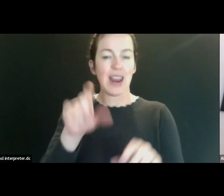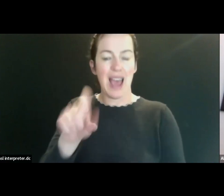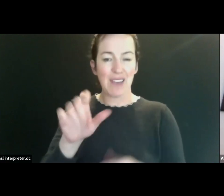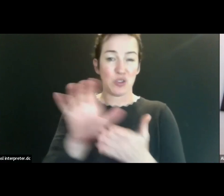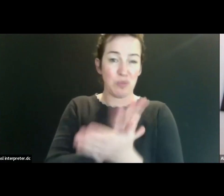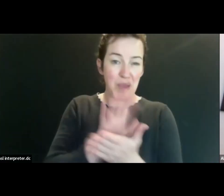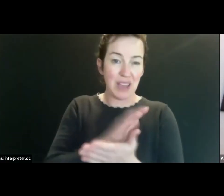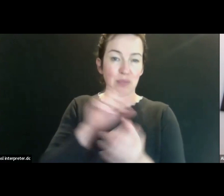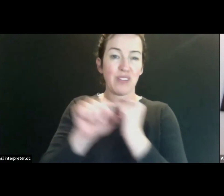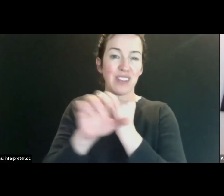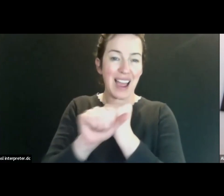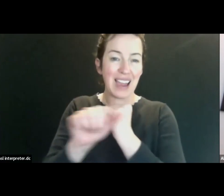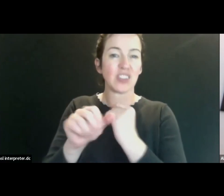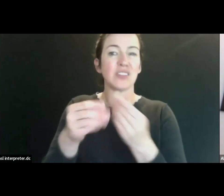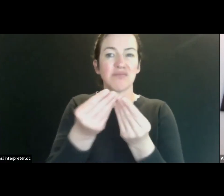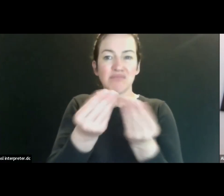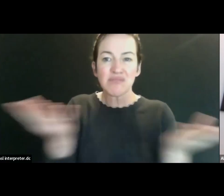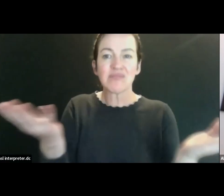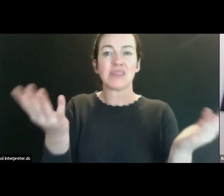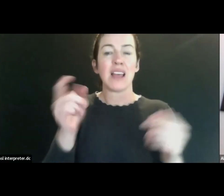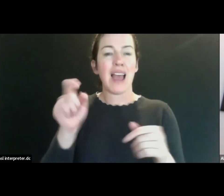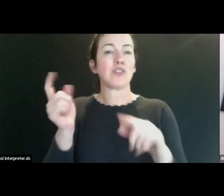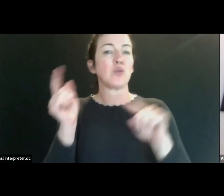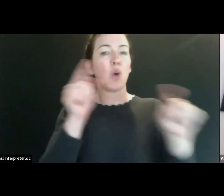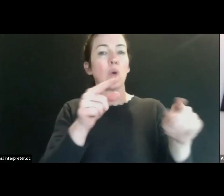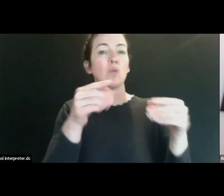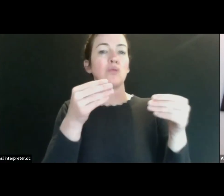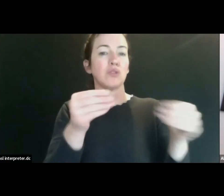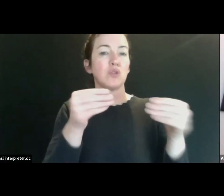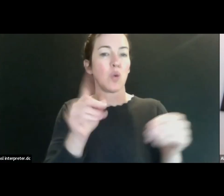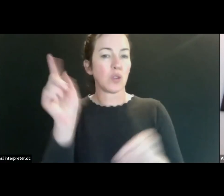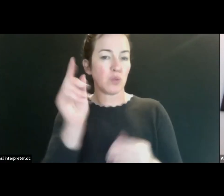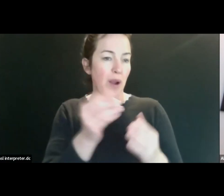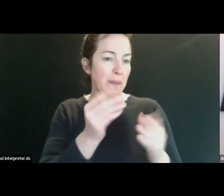flyers. We have to go to the stores where where people shop to try to get information